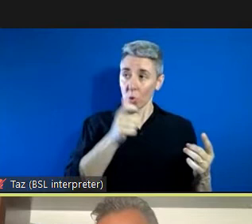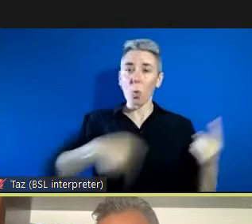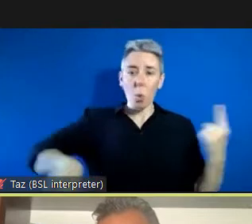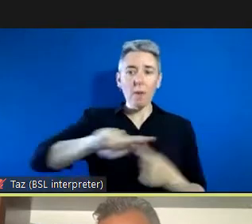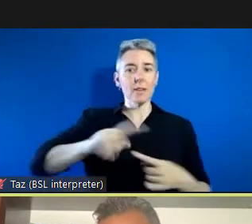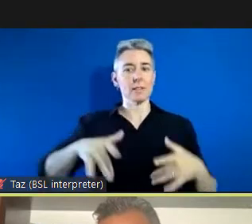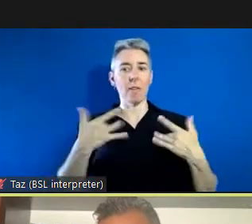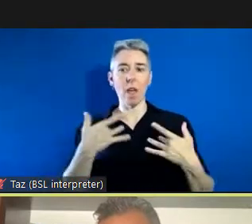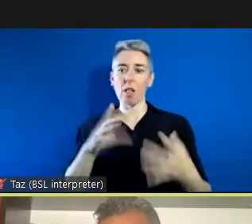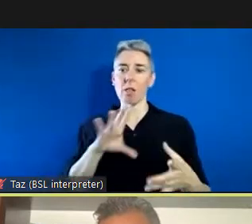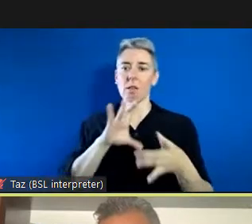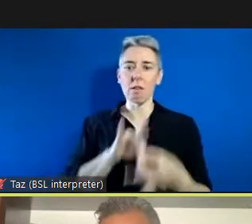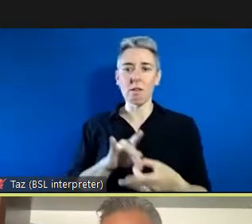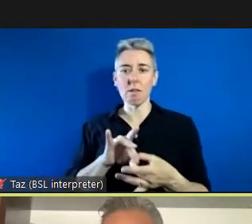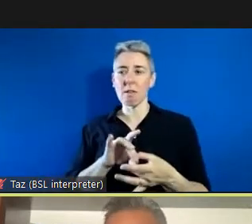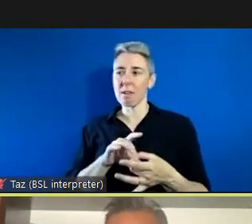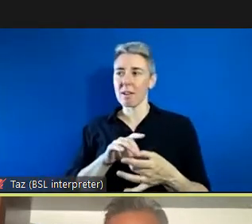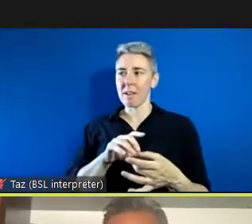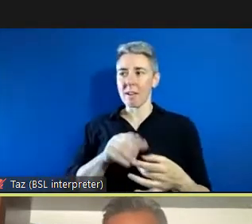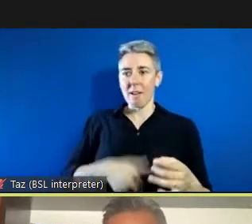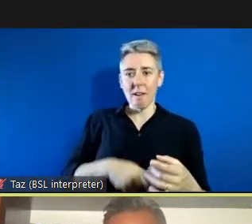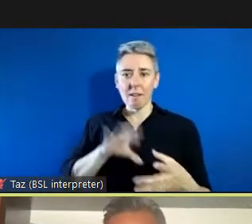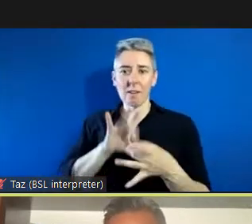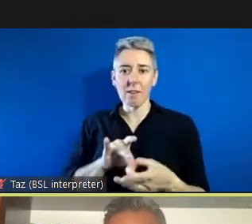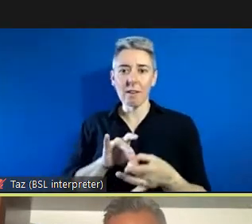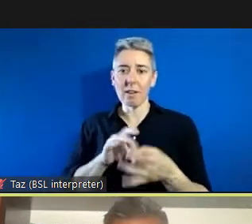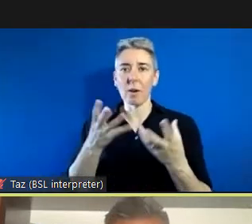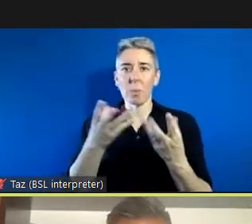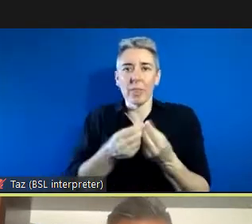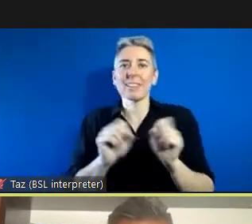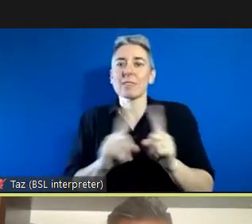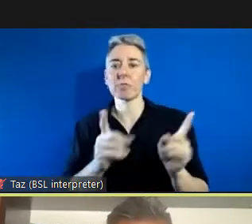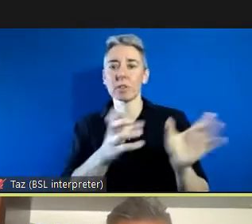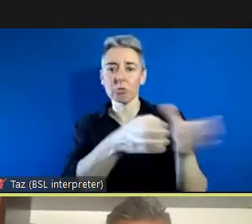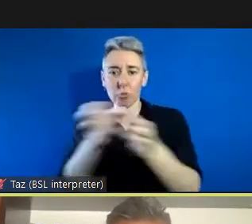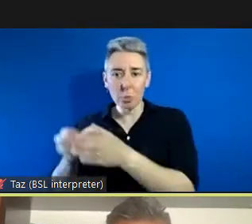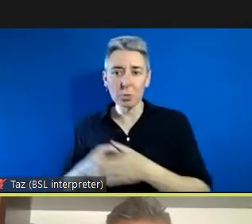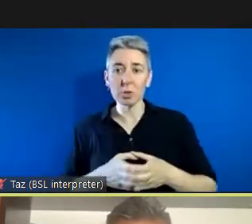different things that we face, but we have got to play a role of recognising the structural barriers